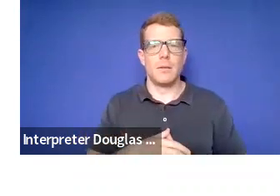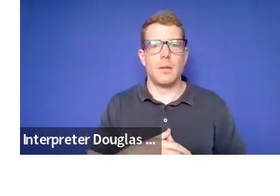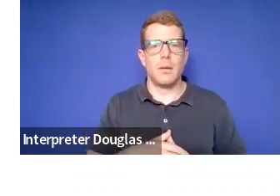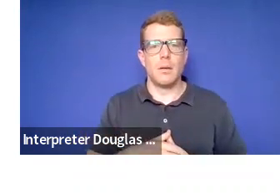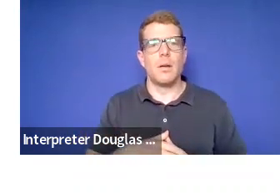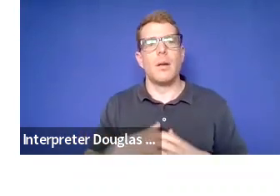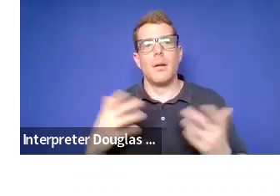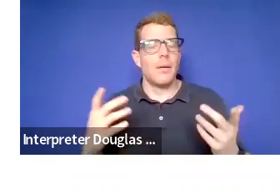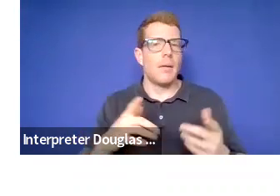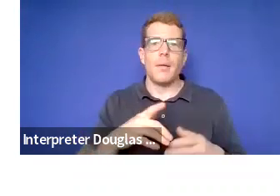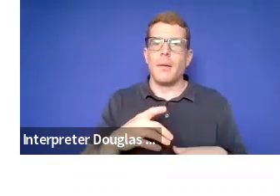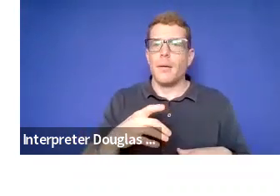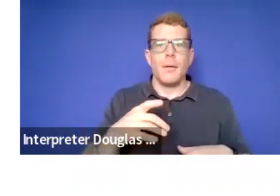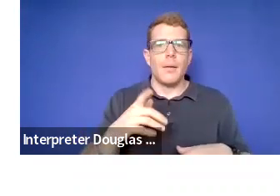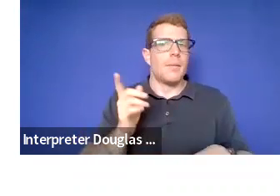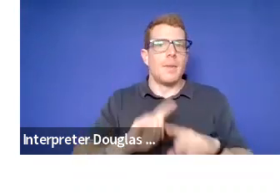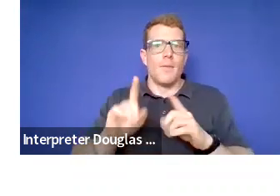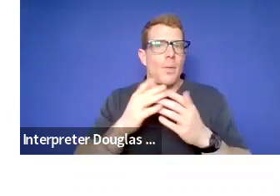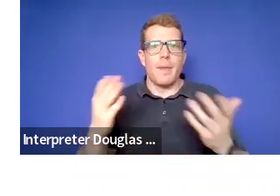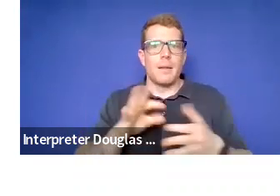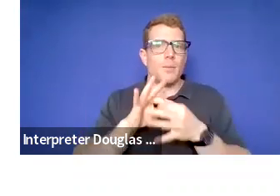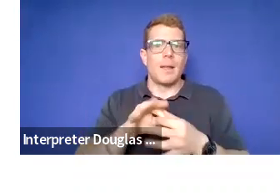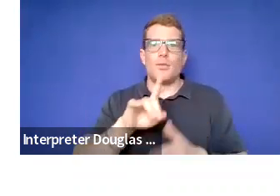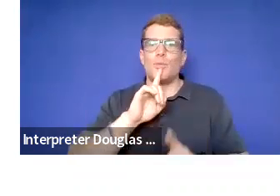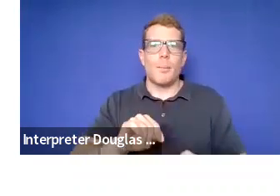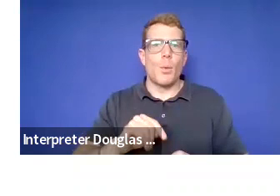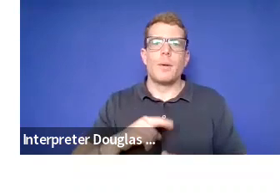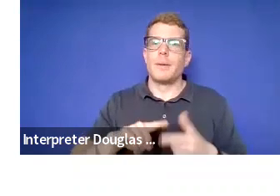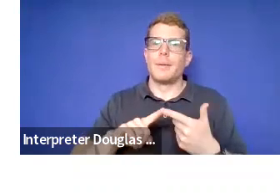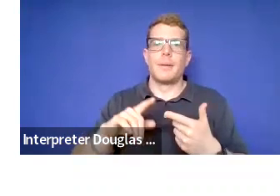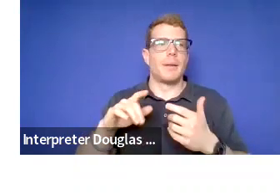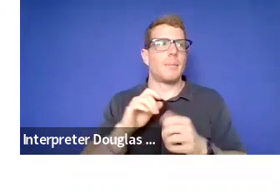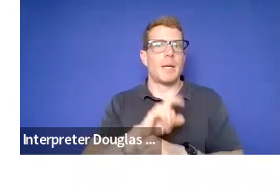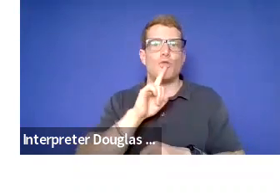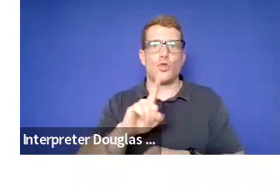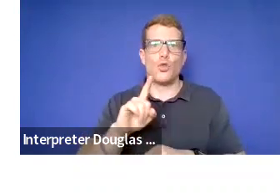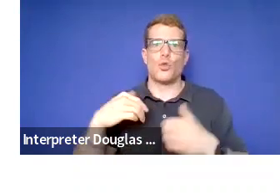The reporting. to make sure that the healthcare is still available to those individuals.